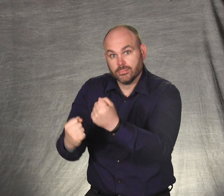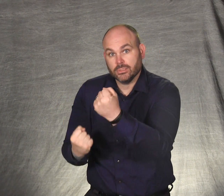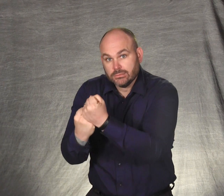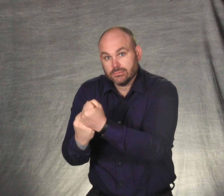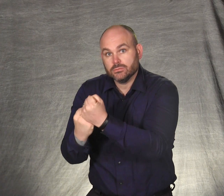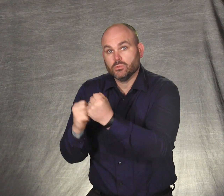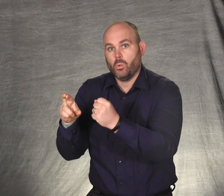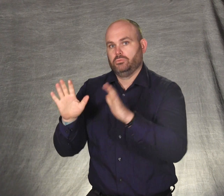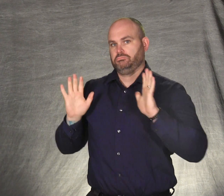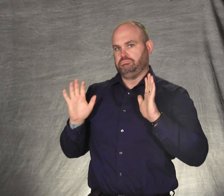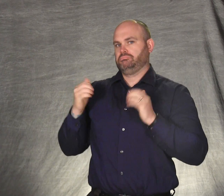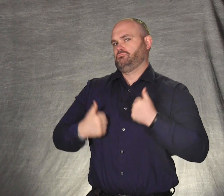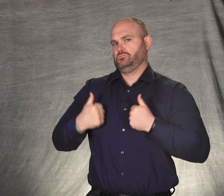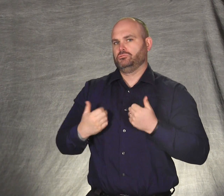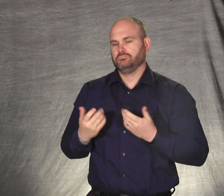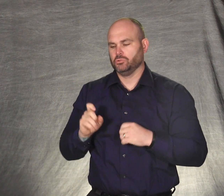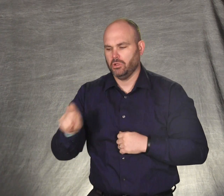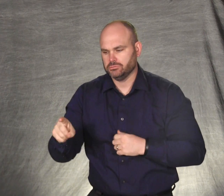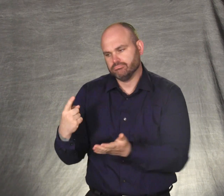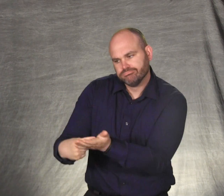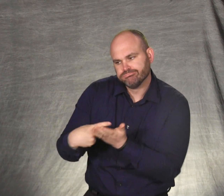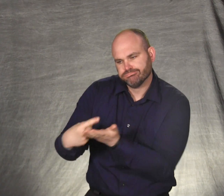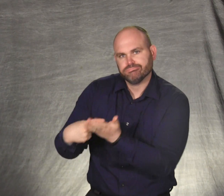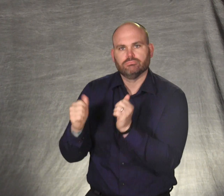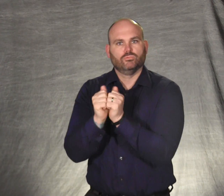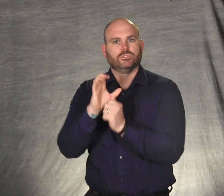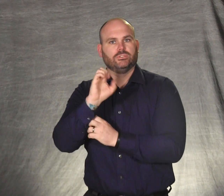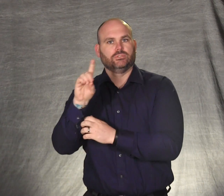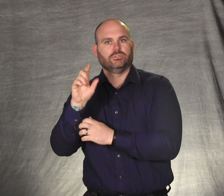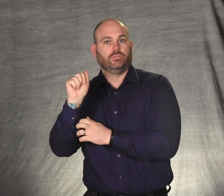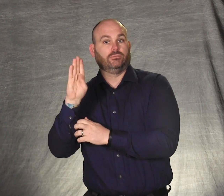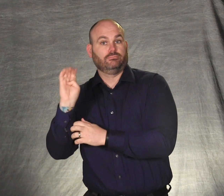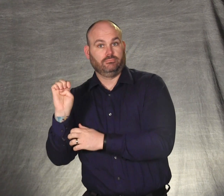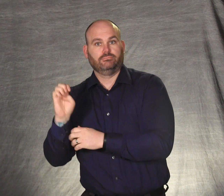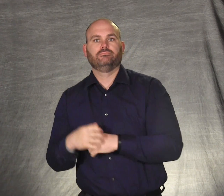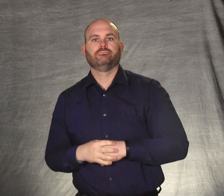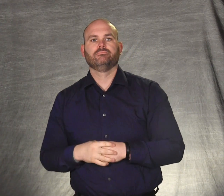they would like the Commission to continue to help with this.